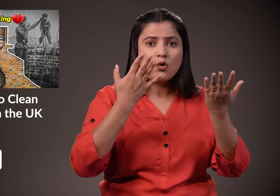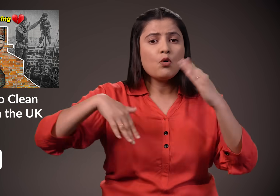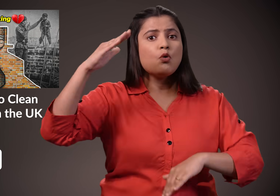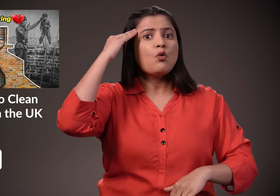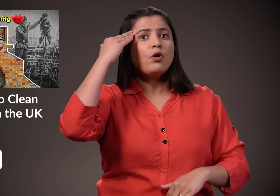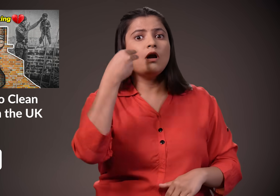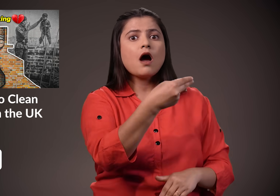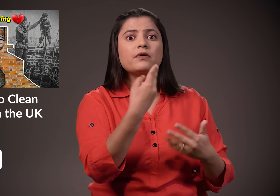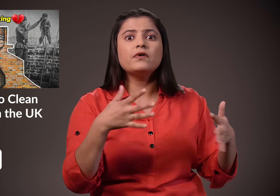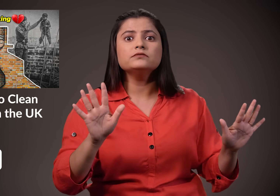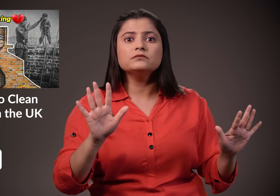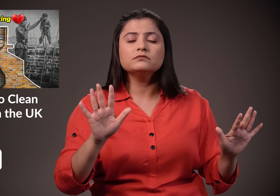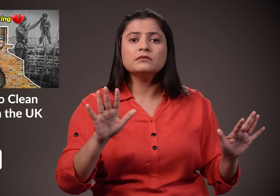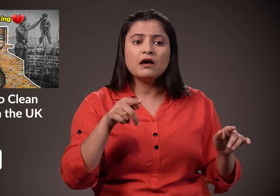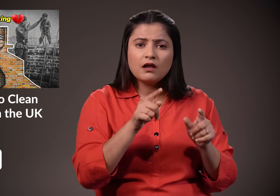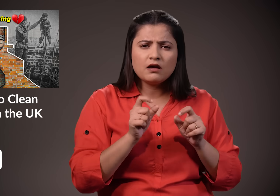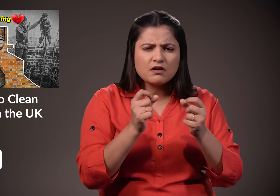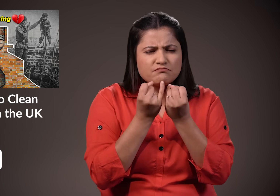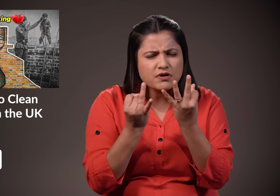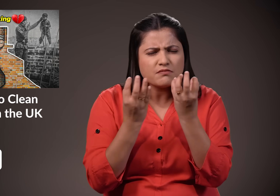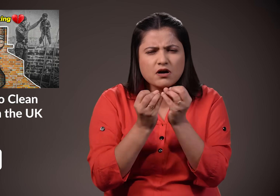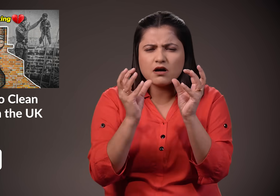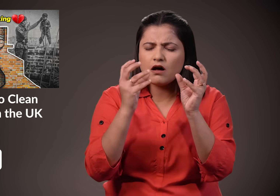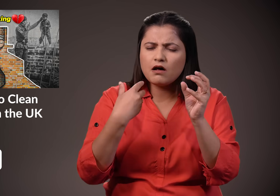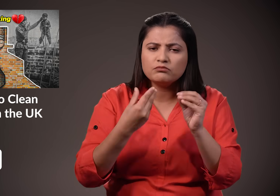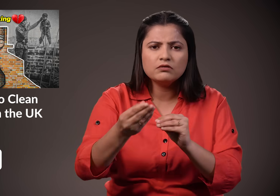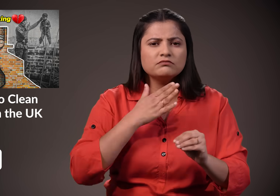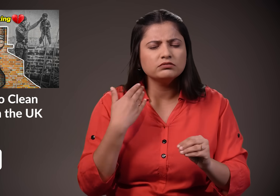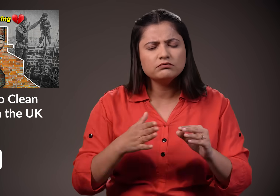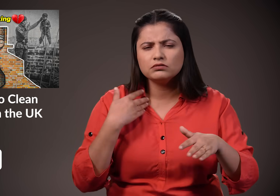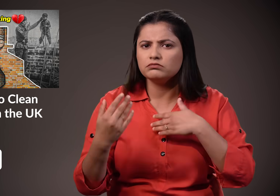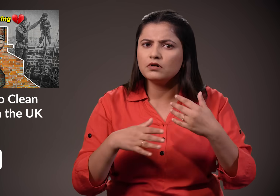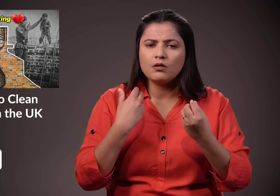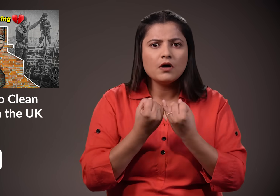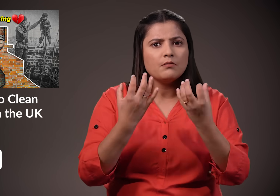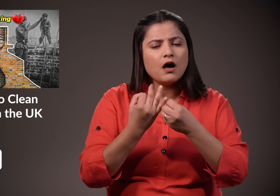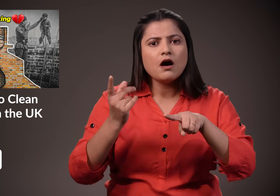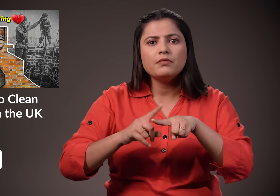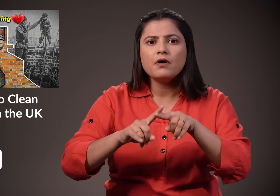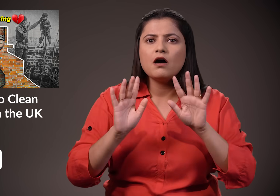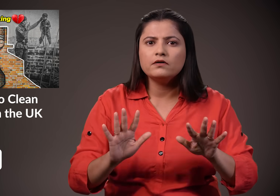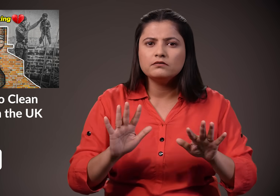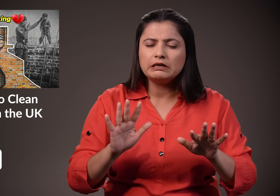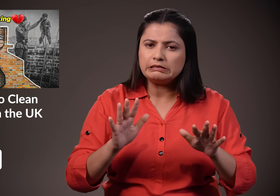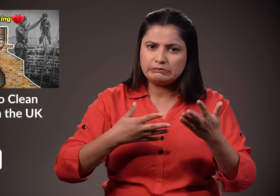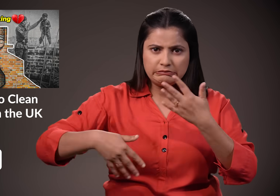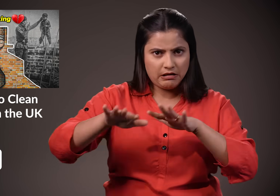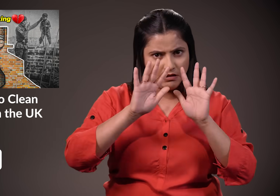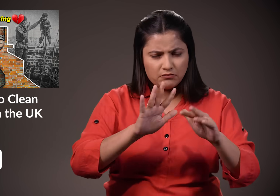This cancer was among the children. It was a painful and often fatal cancer.